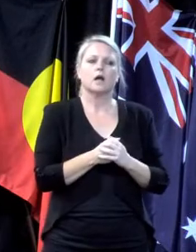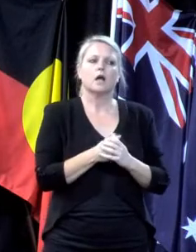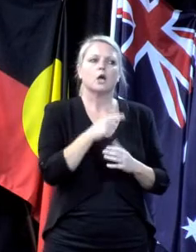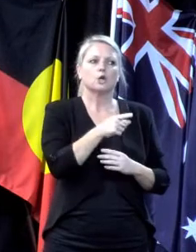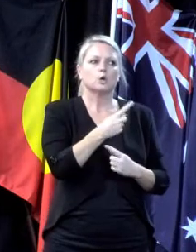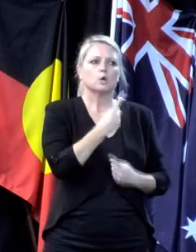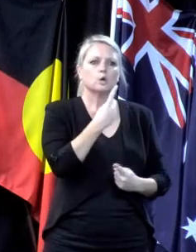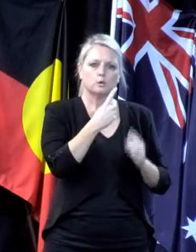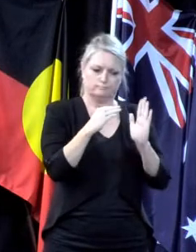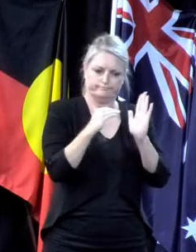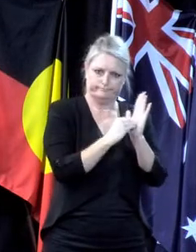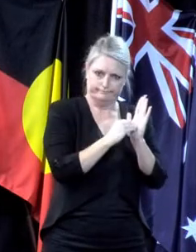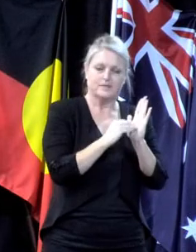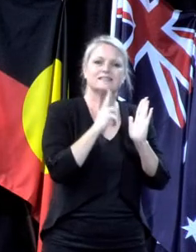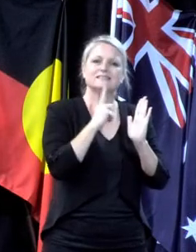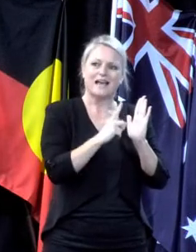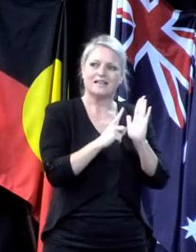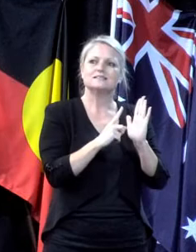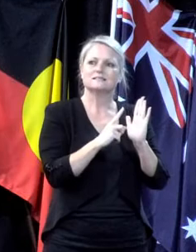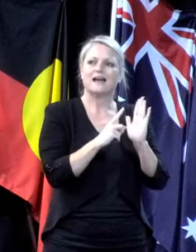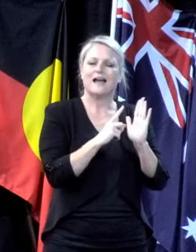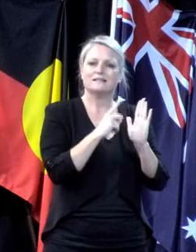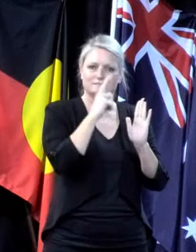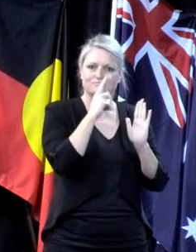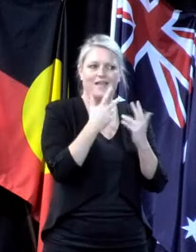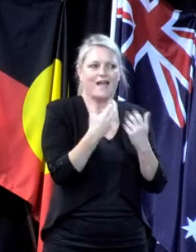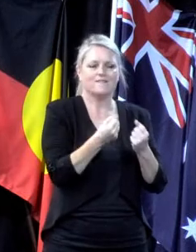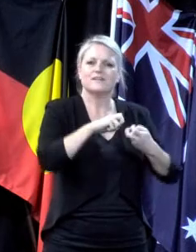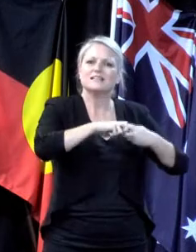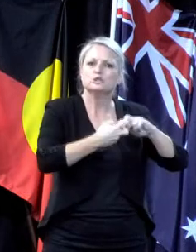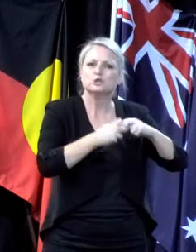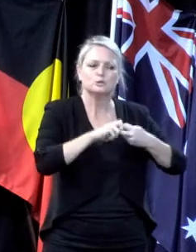that is. you might have parents experiencing socioeconomic barriers